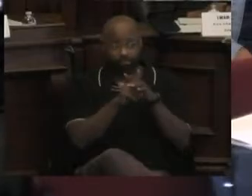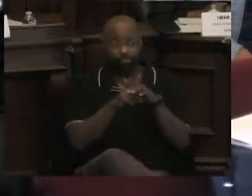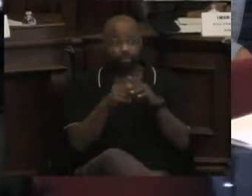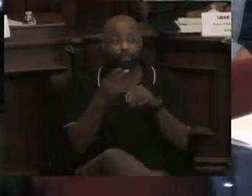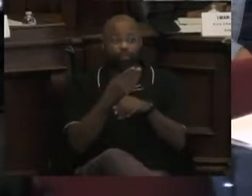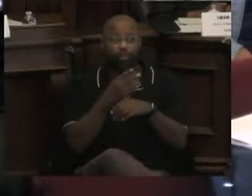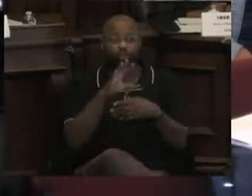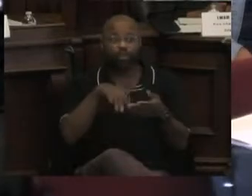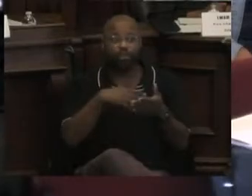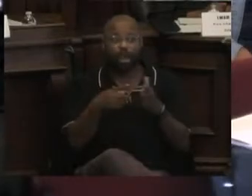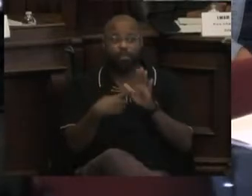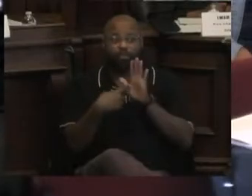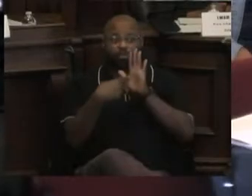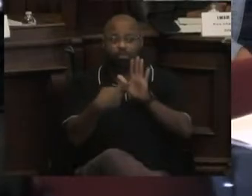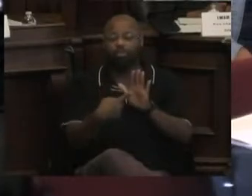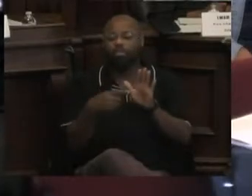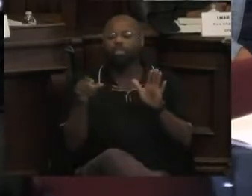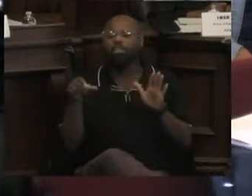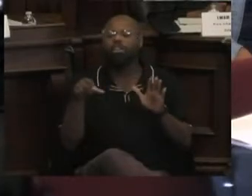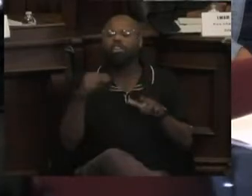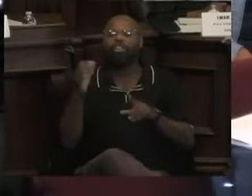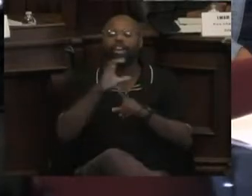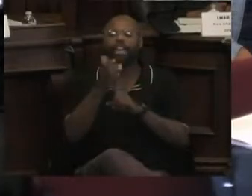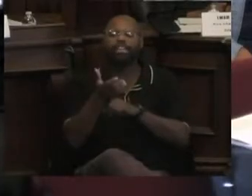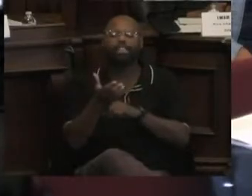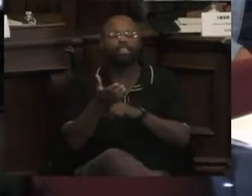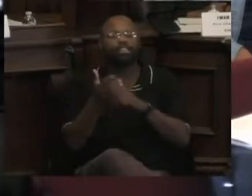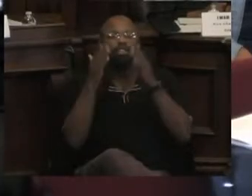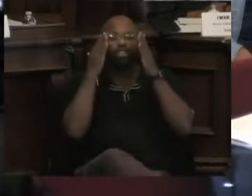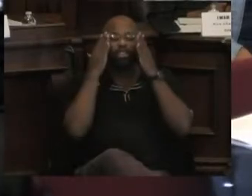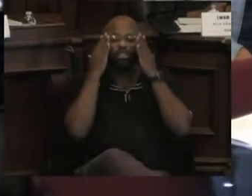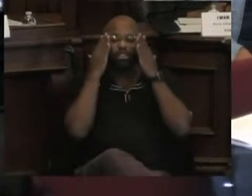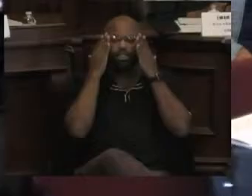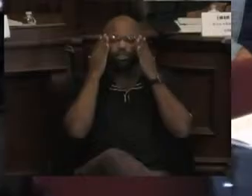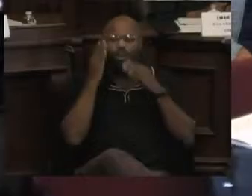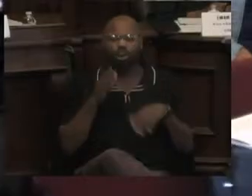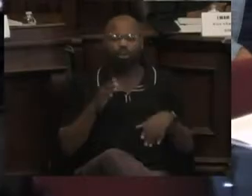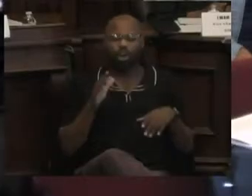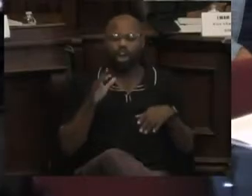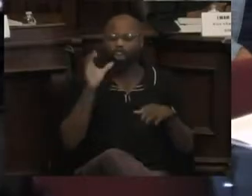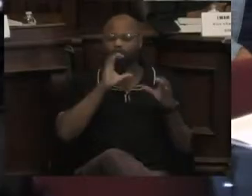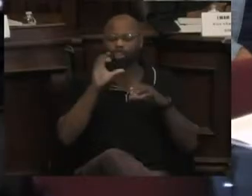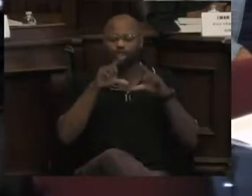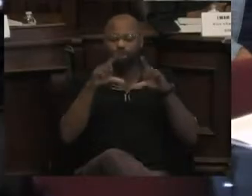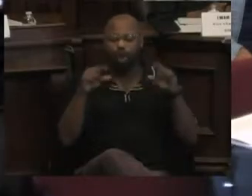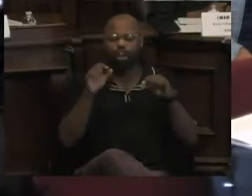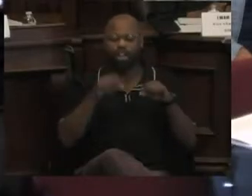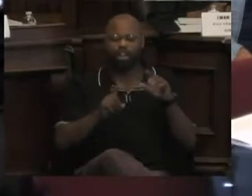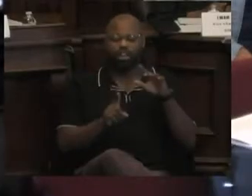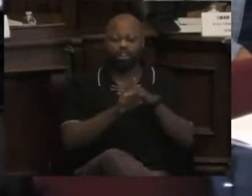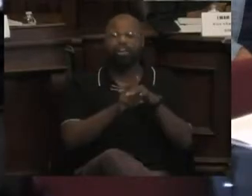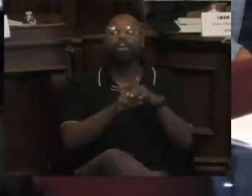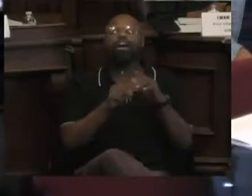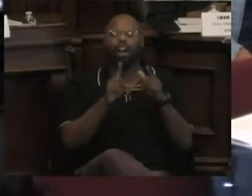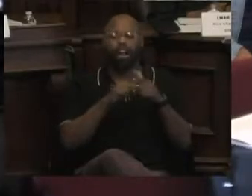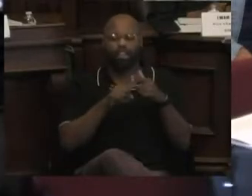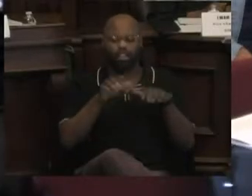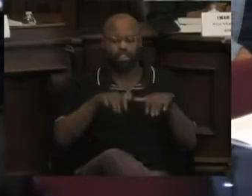Sarah actually has that idea where we use a map to represent